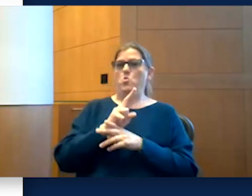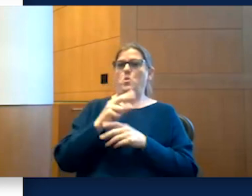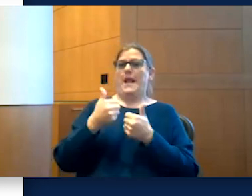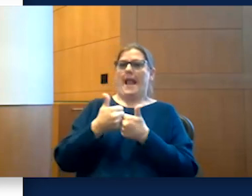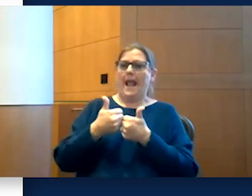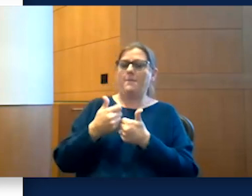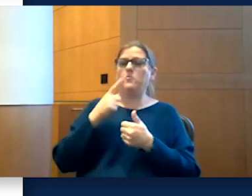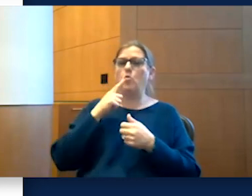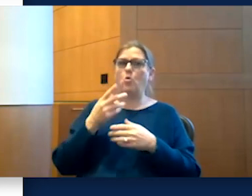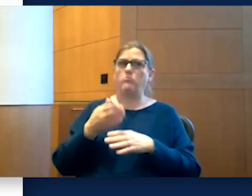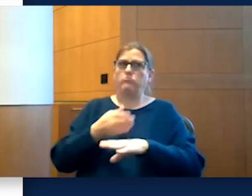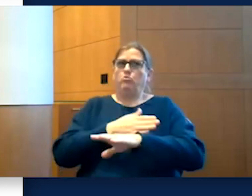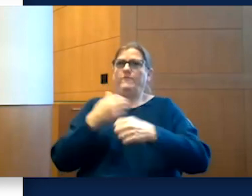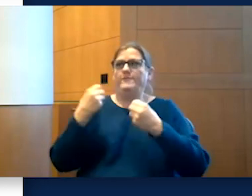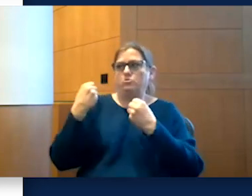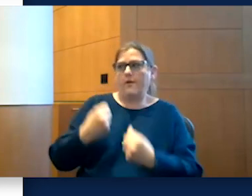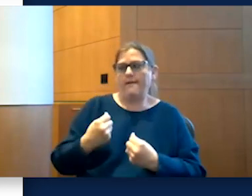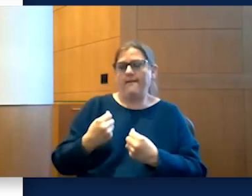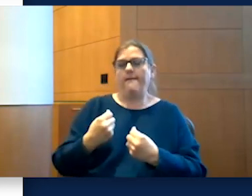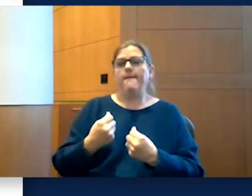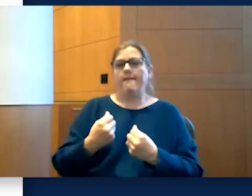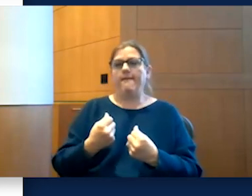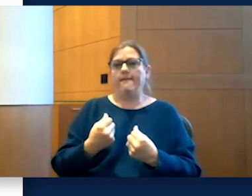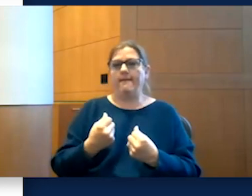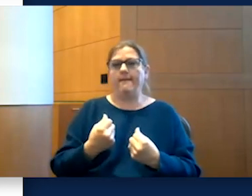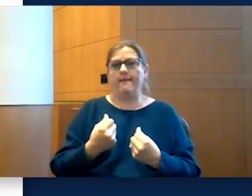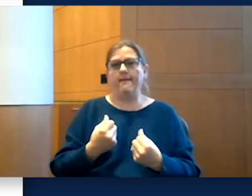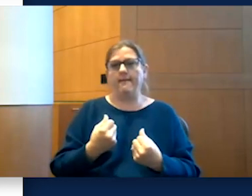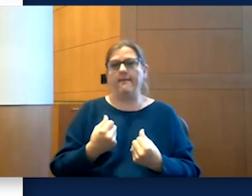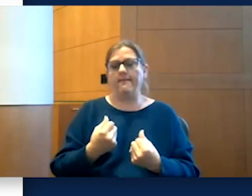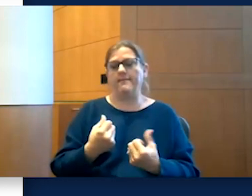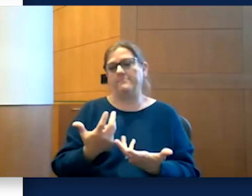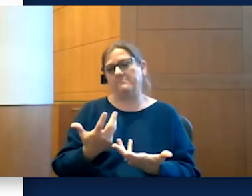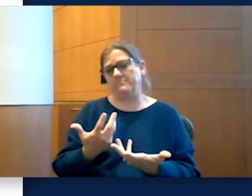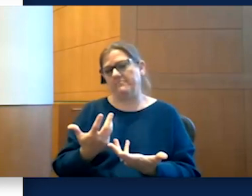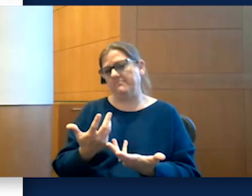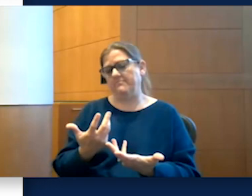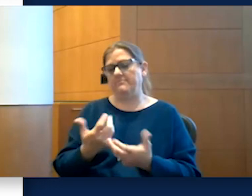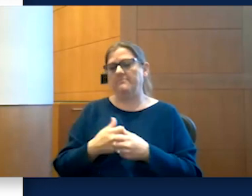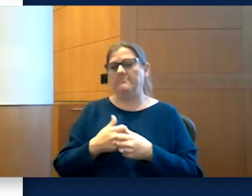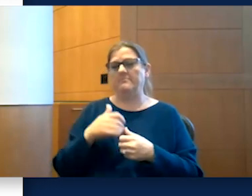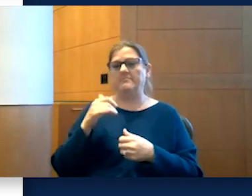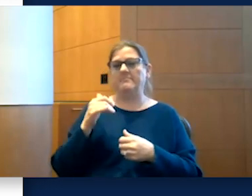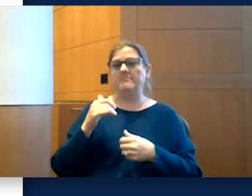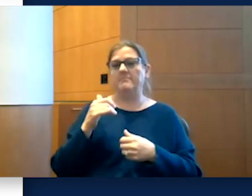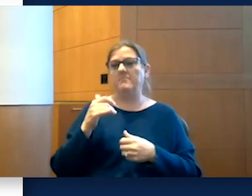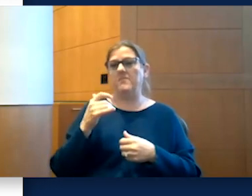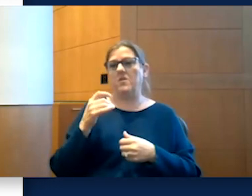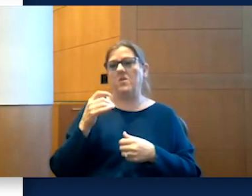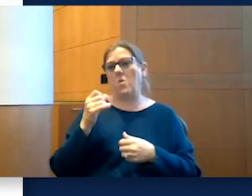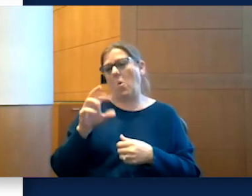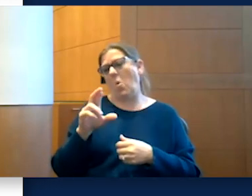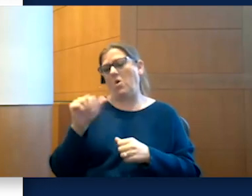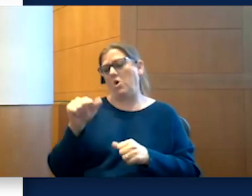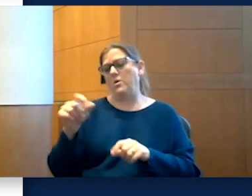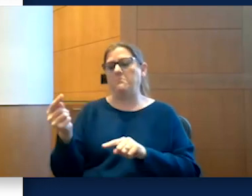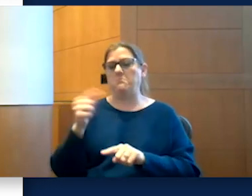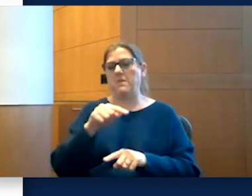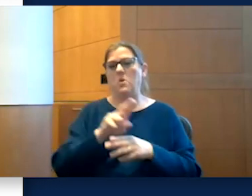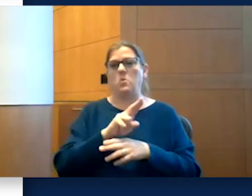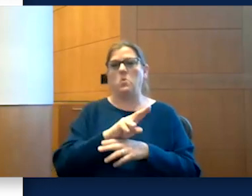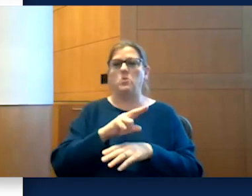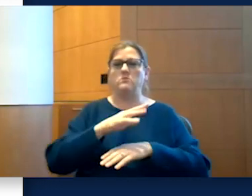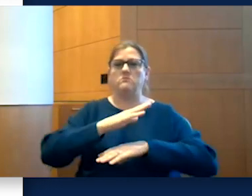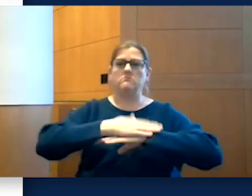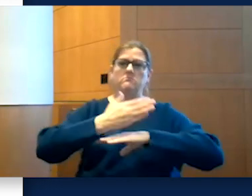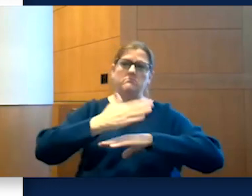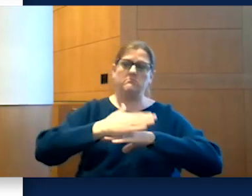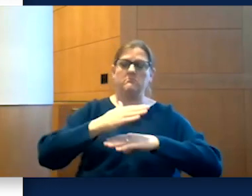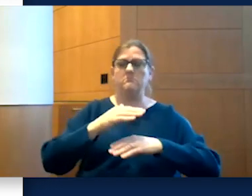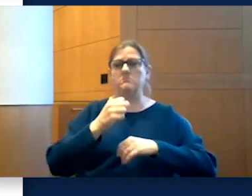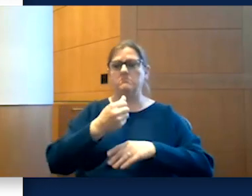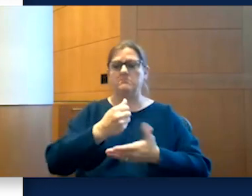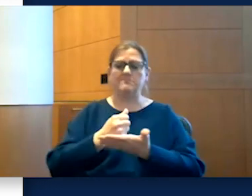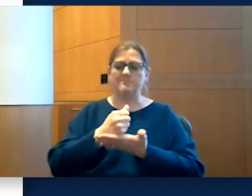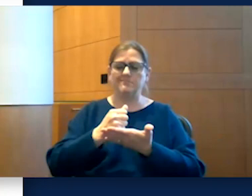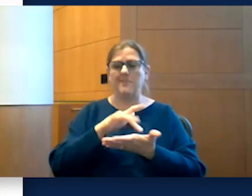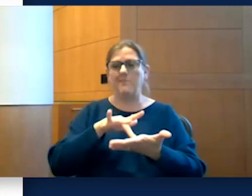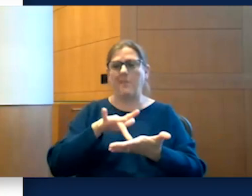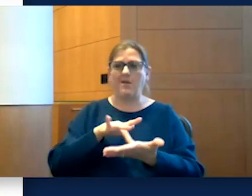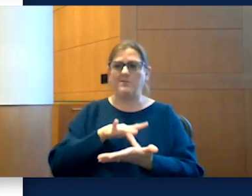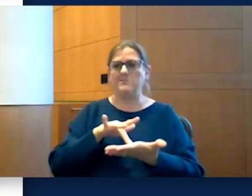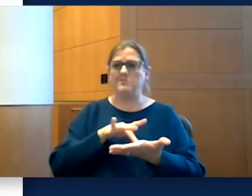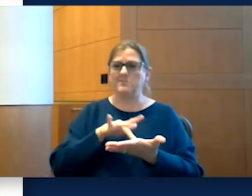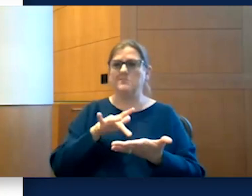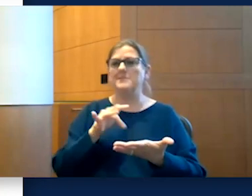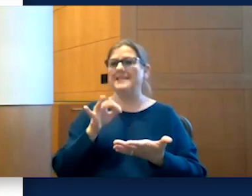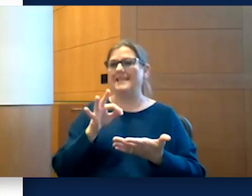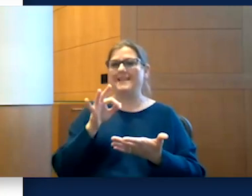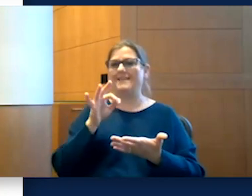These obviously are people that would want to use gaming for more of the strengthening aspect. Otherwise, we would probably go back to like the desktop or laptop setups with buttons and joysticks. If they were looking for a less-physical outlet for gaming.